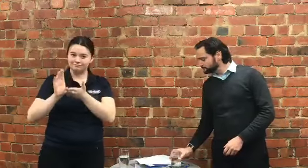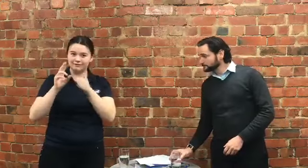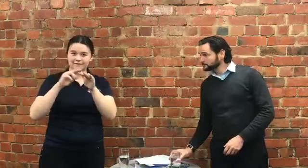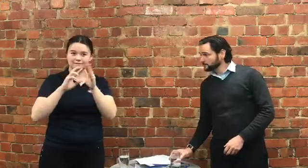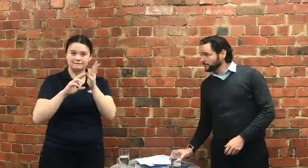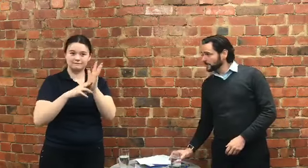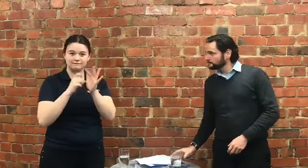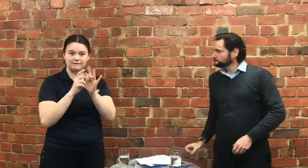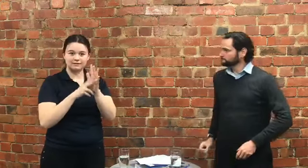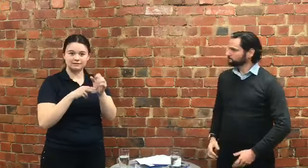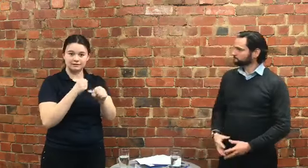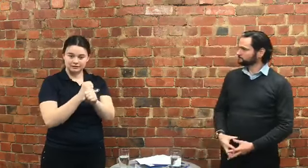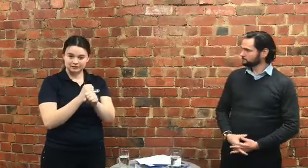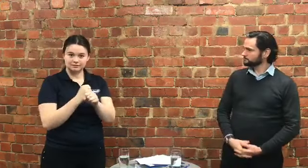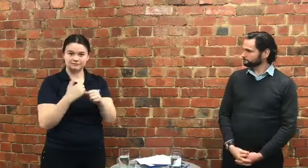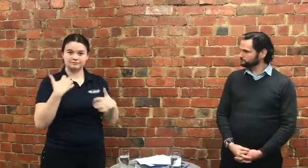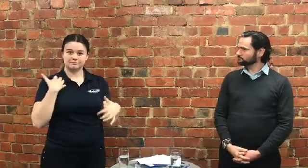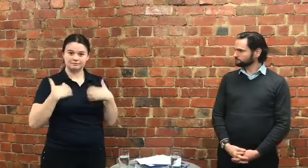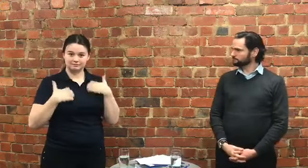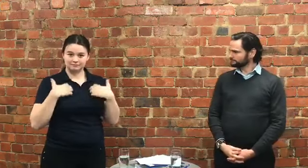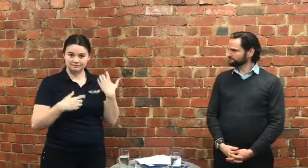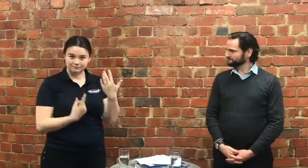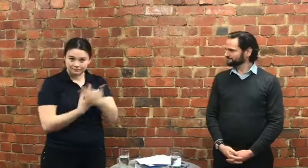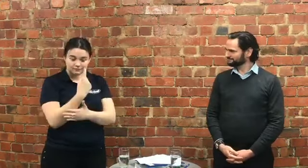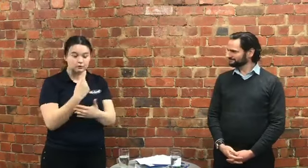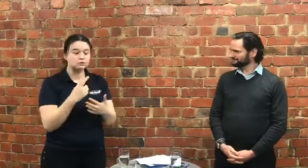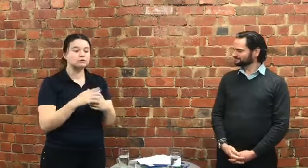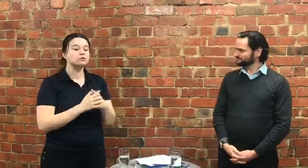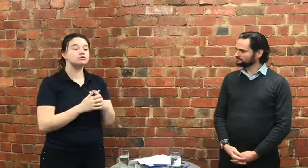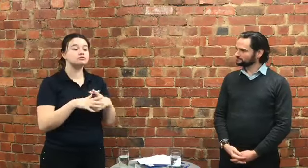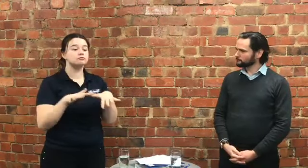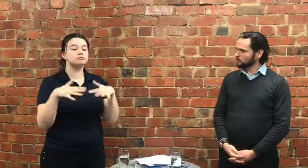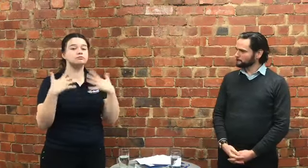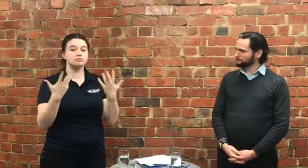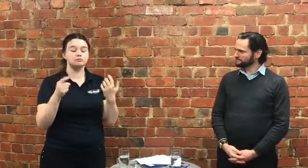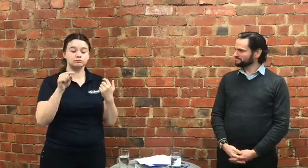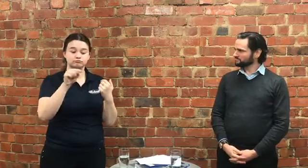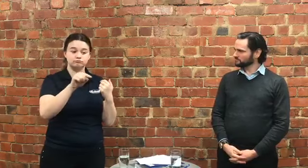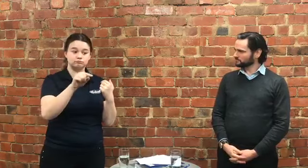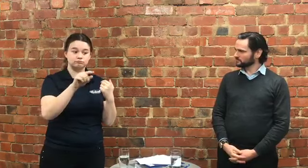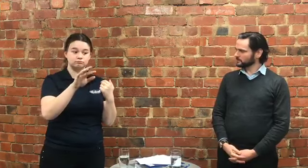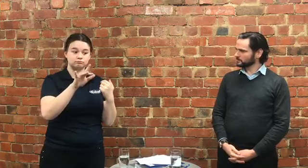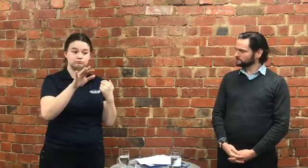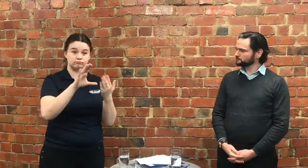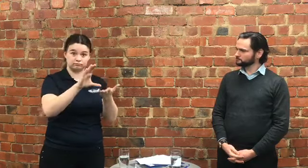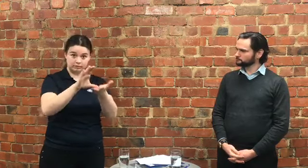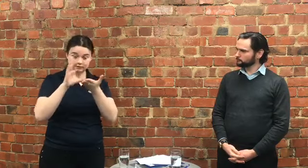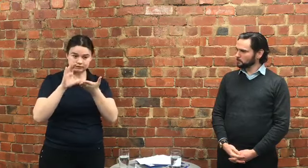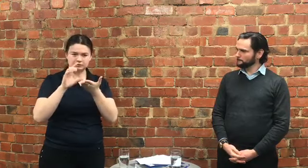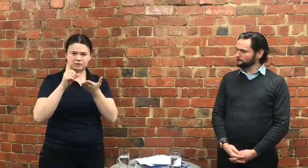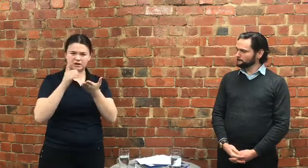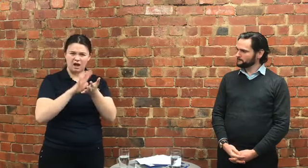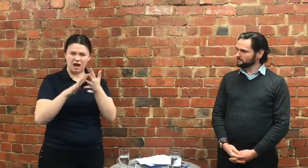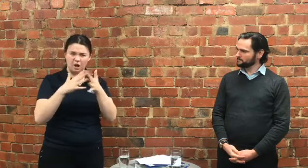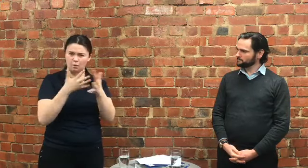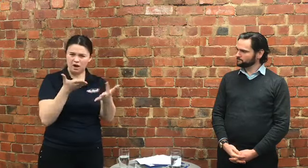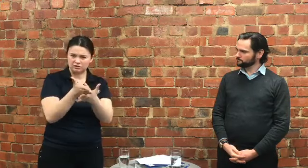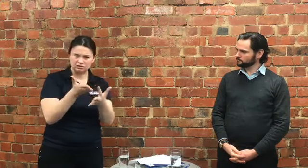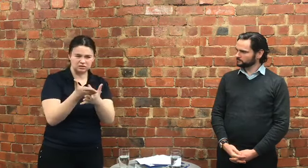and following that appointment you will then receive your plan, which is a very exciting time.